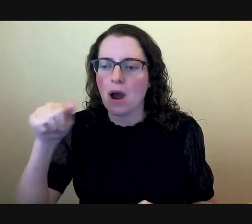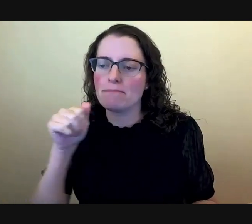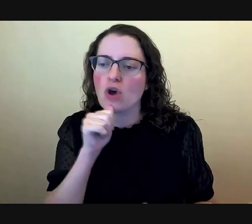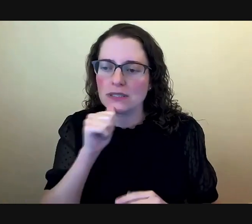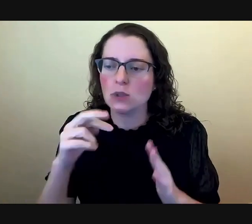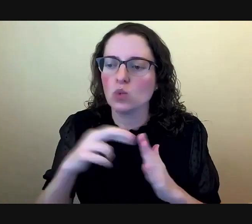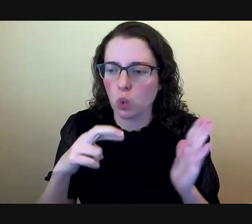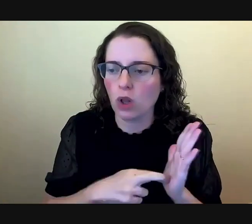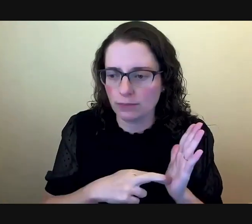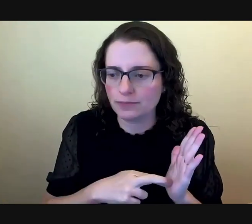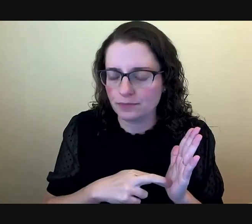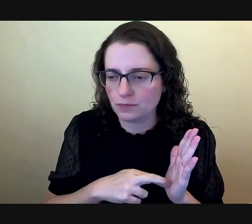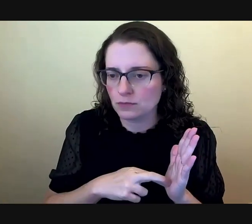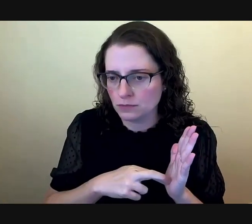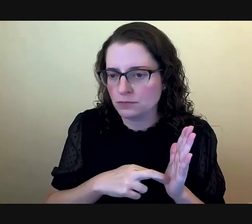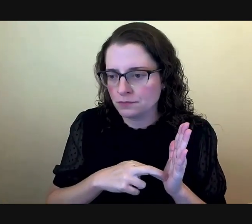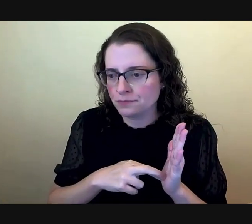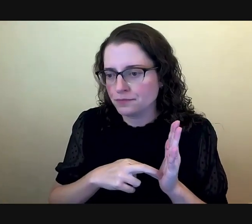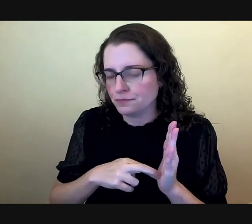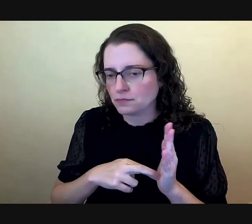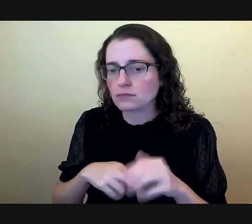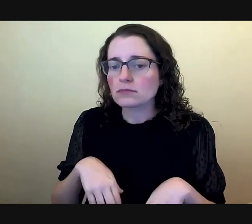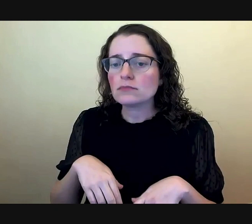And again, we see that from the HIPAA privacy rules. It does state that.